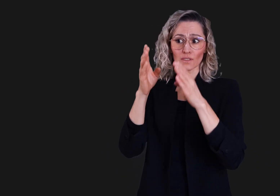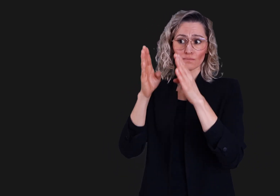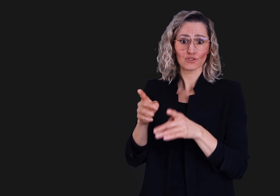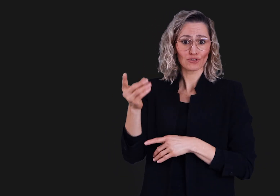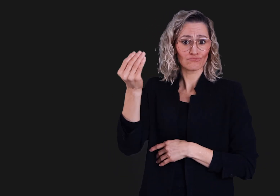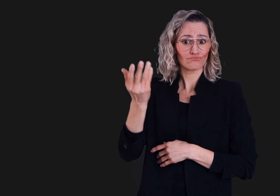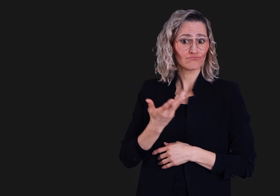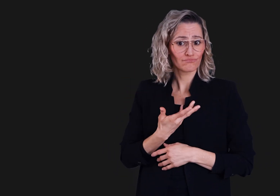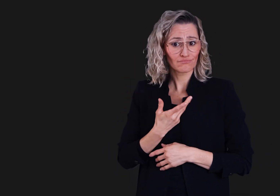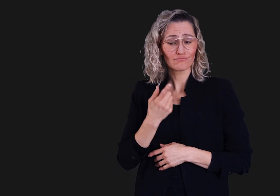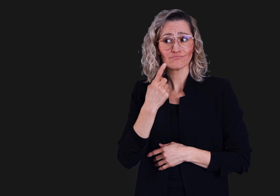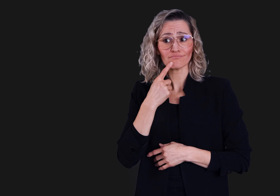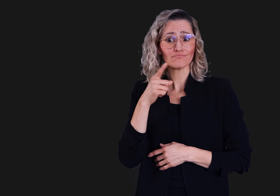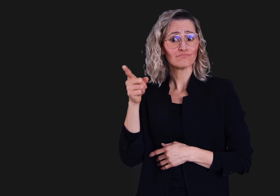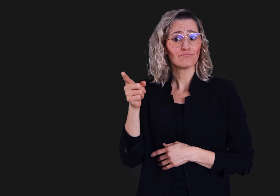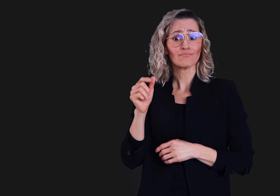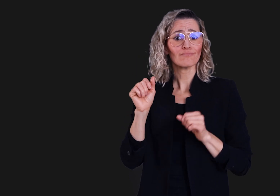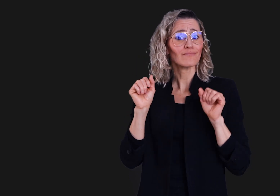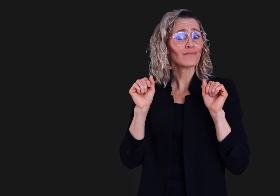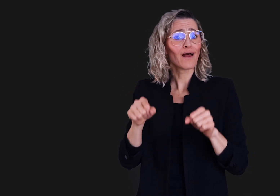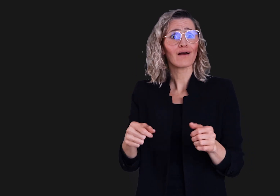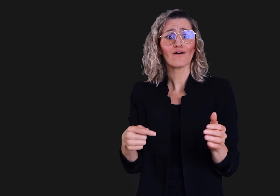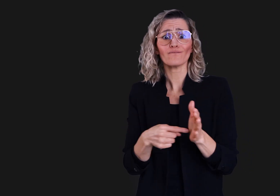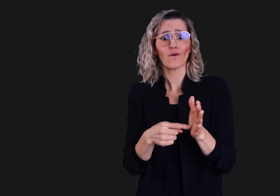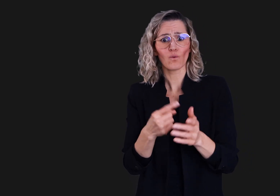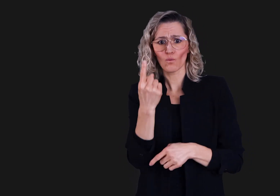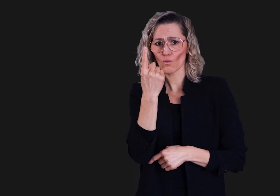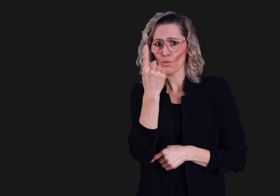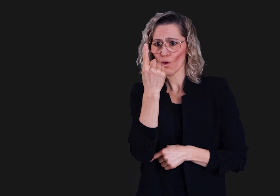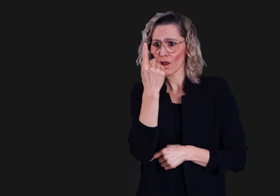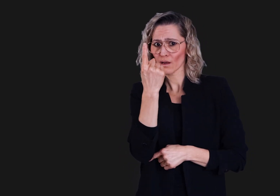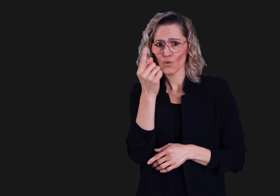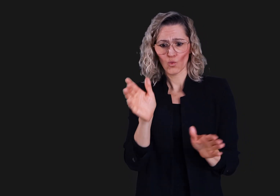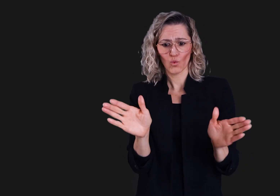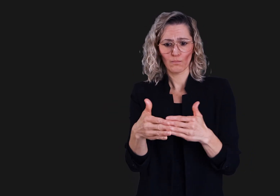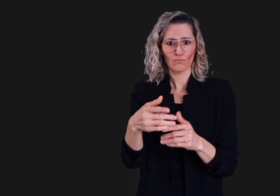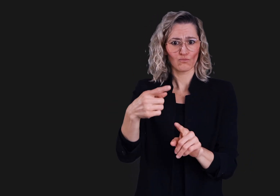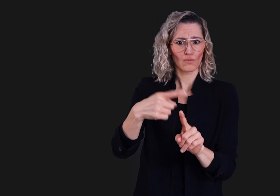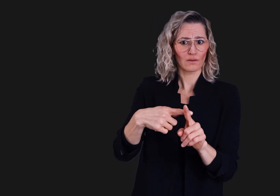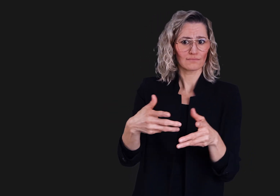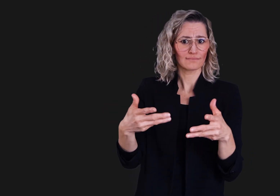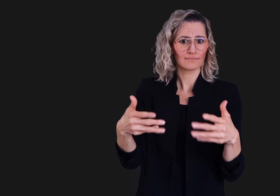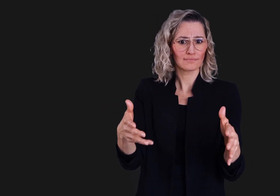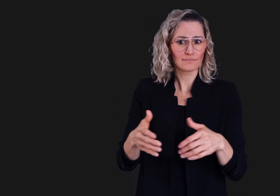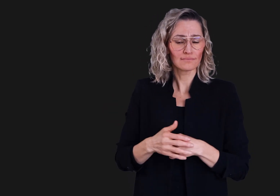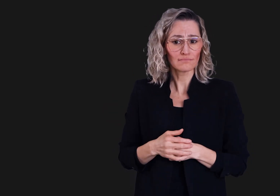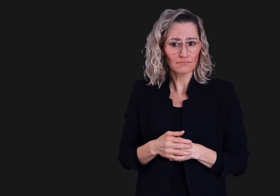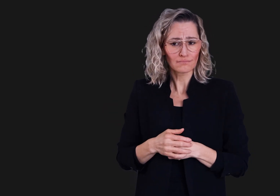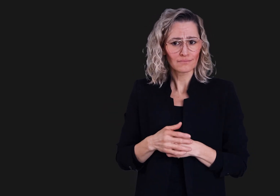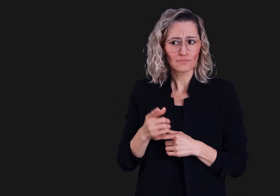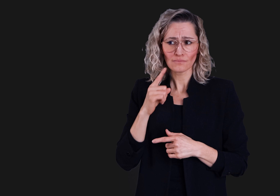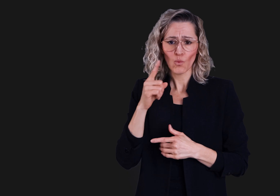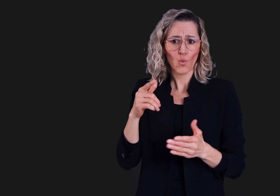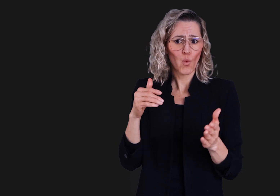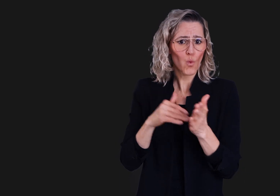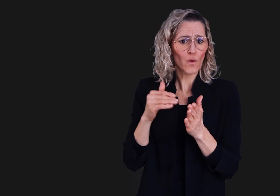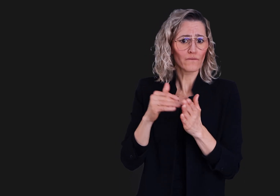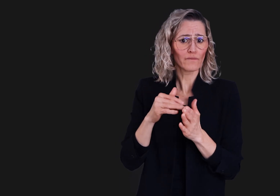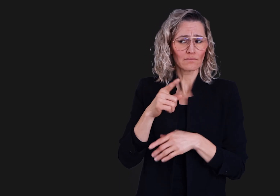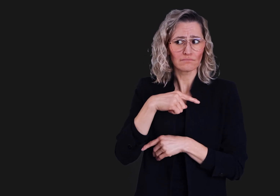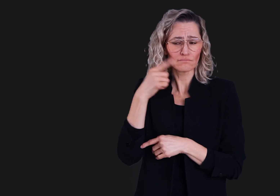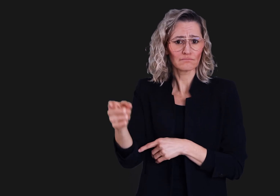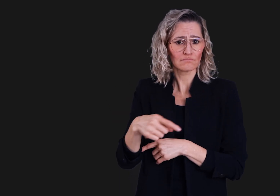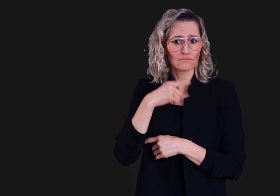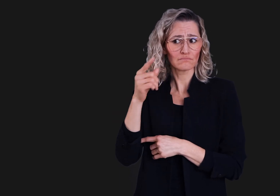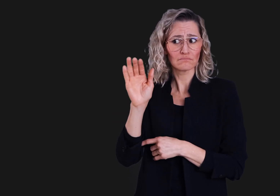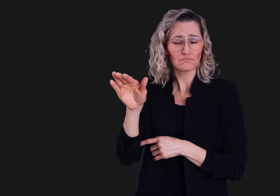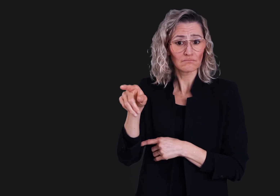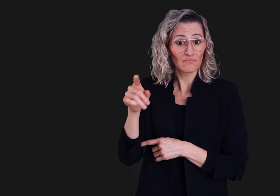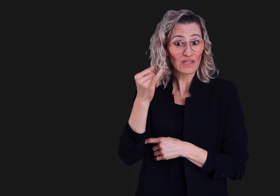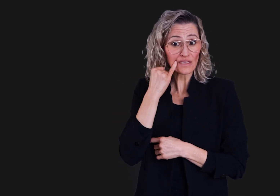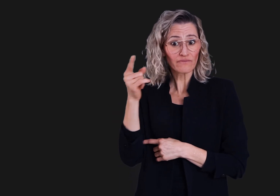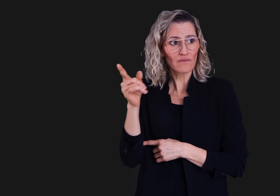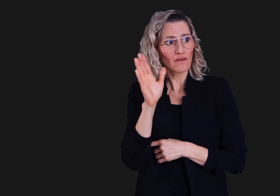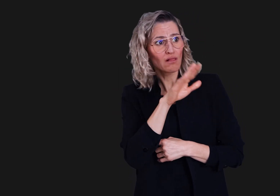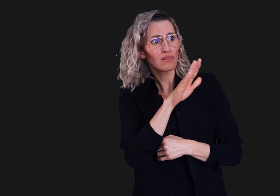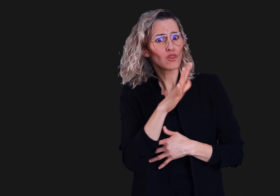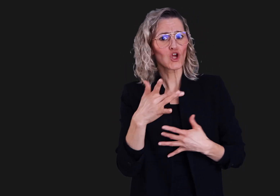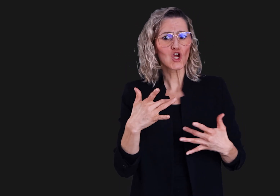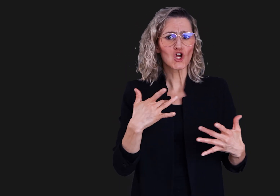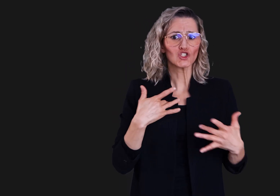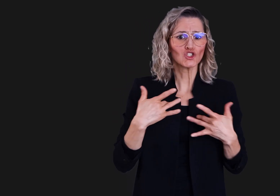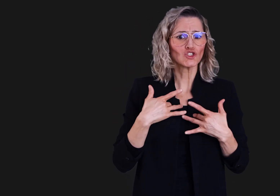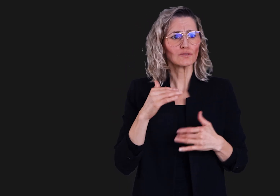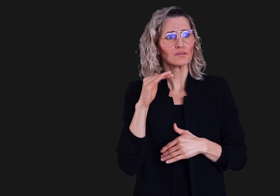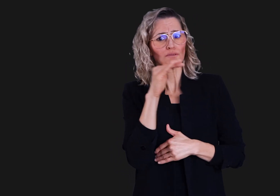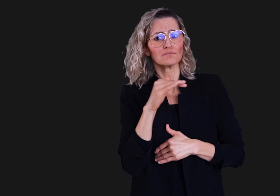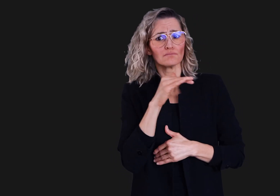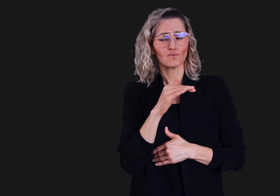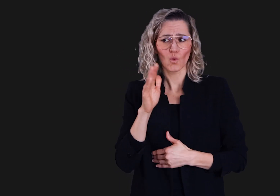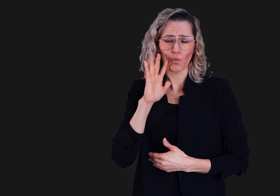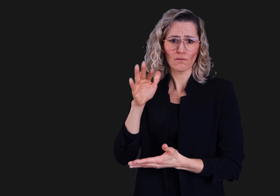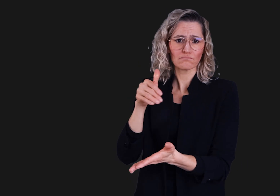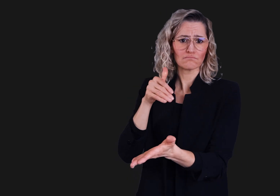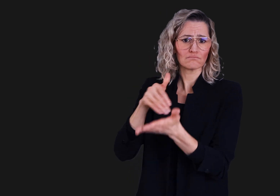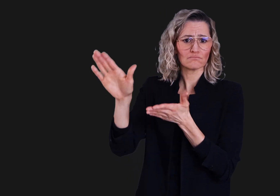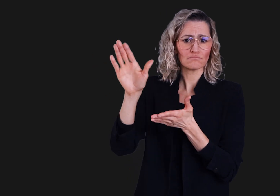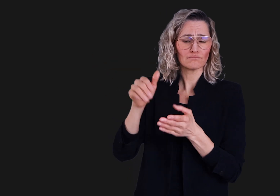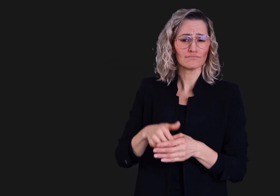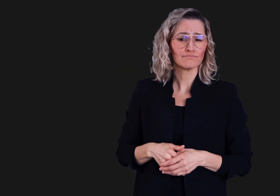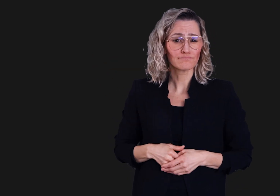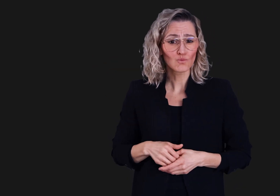One person told us she is only able to afford to rent a room. She is often told she will be evicted if she raises any concerns.